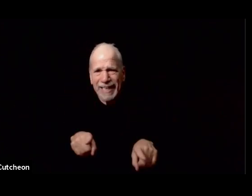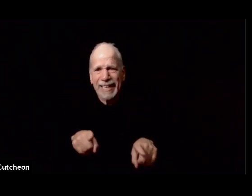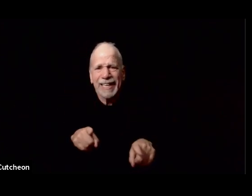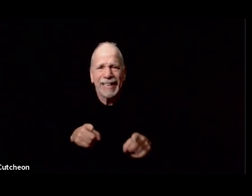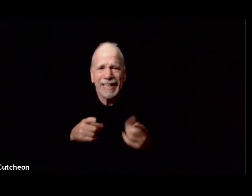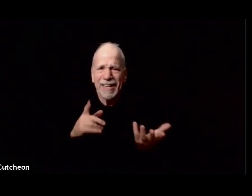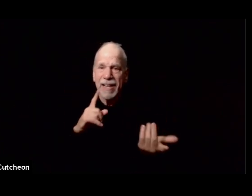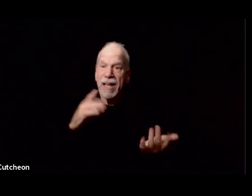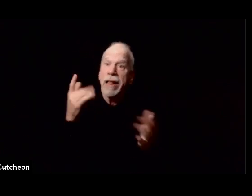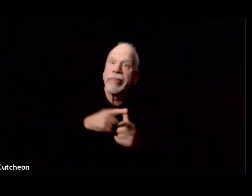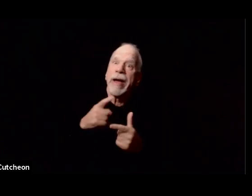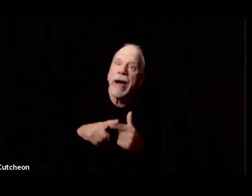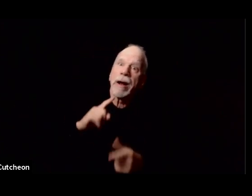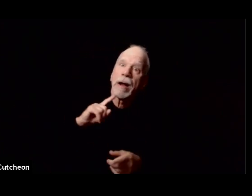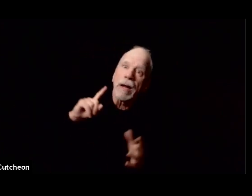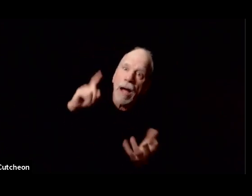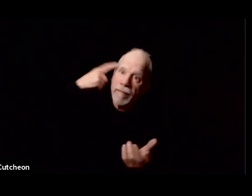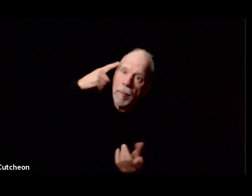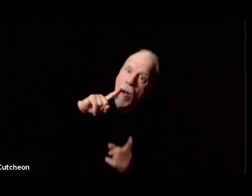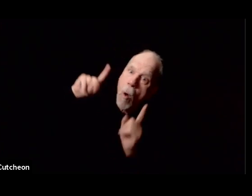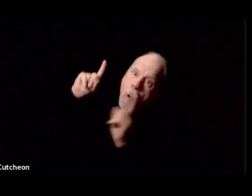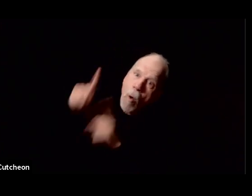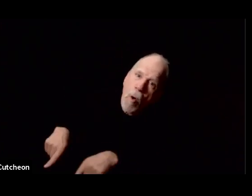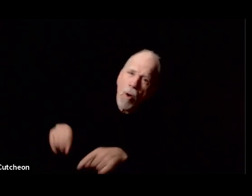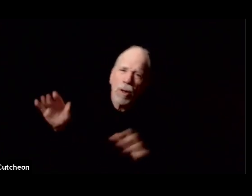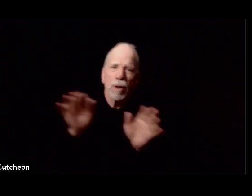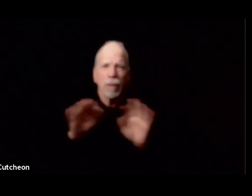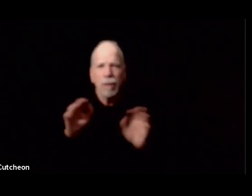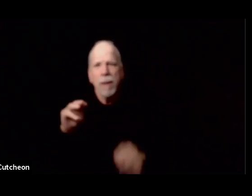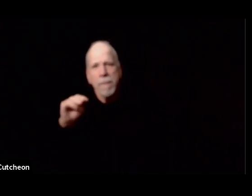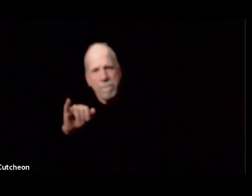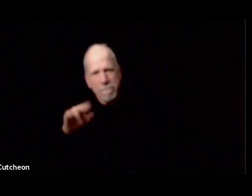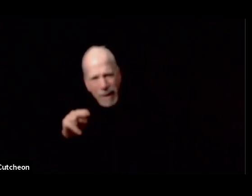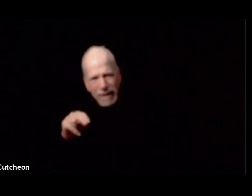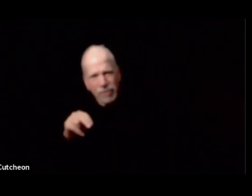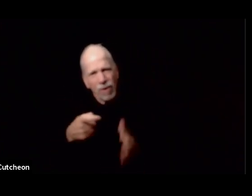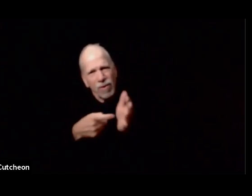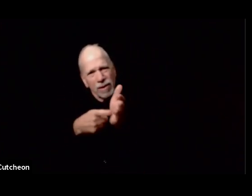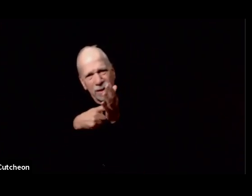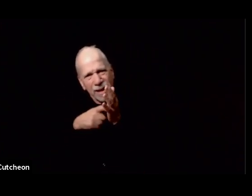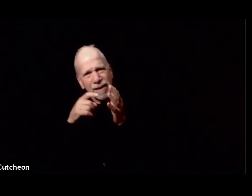Star Tribune: And I guess related to that, what is your advice should Minnesotans go